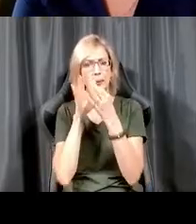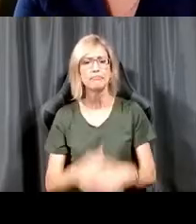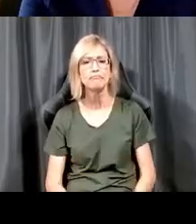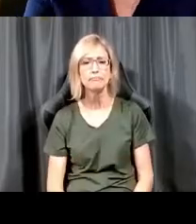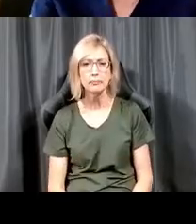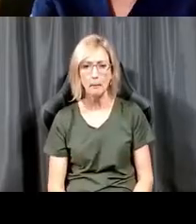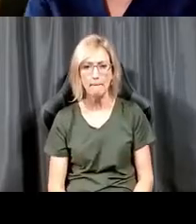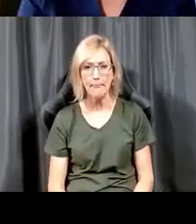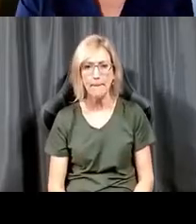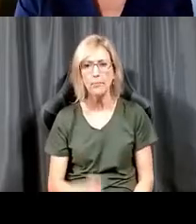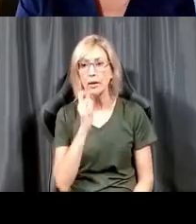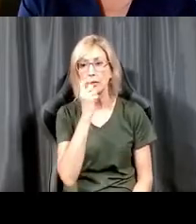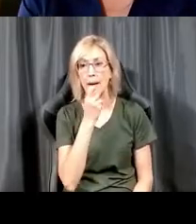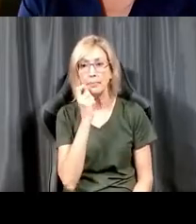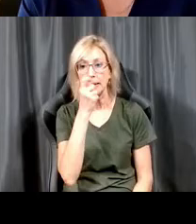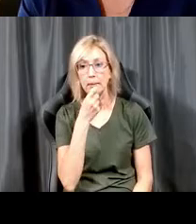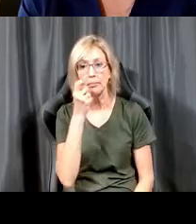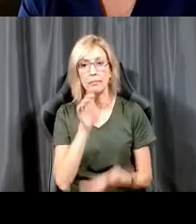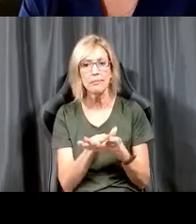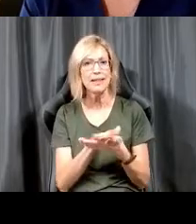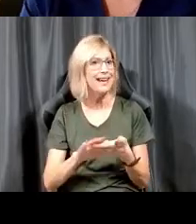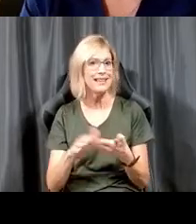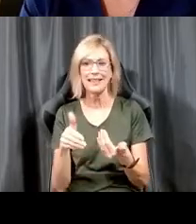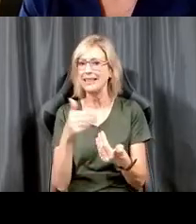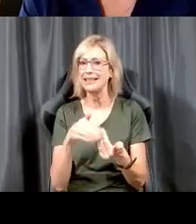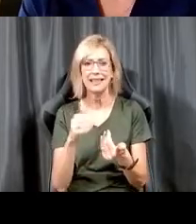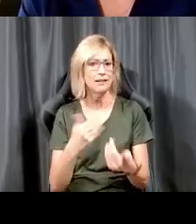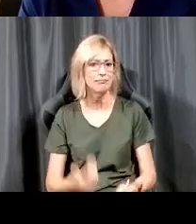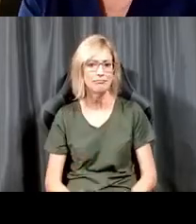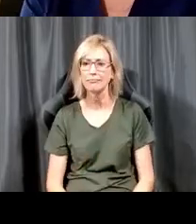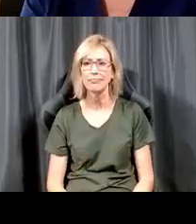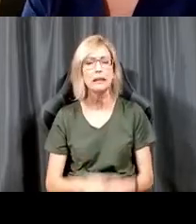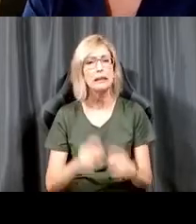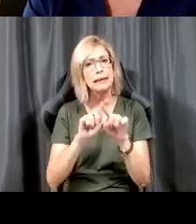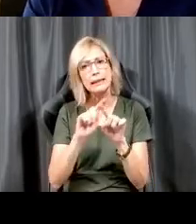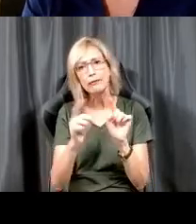Then chapstick. Chapstick is a nice easy one. Different flavor. Different scented